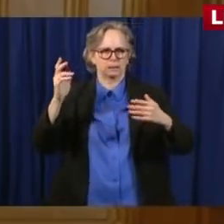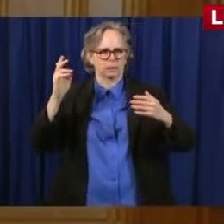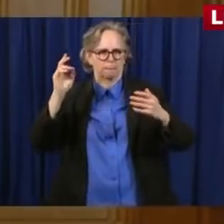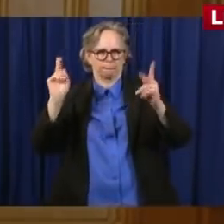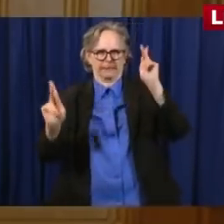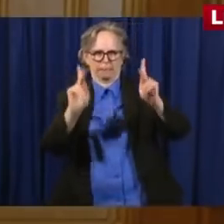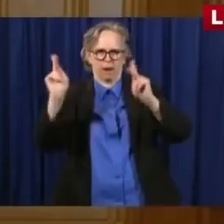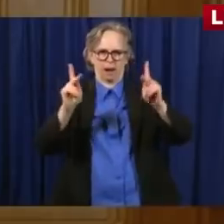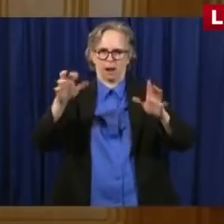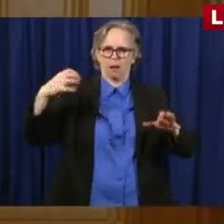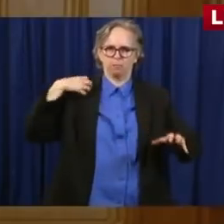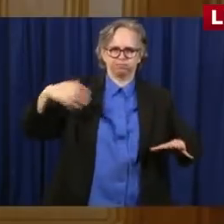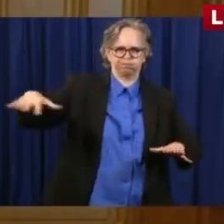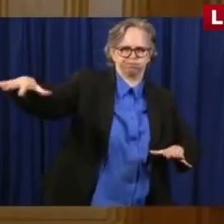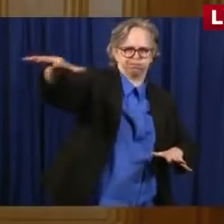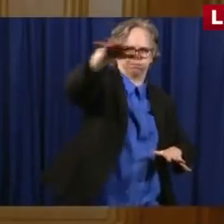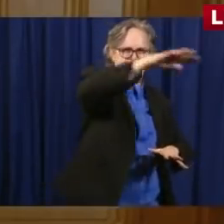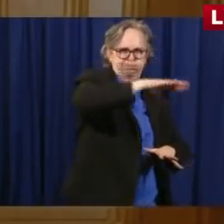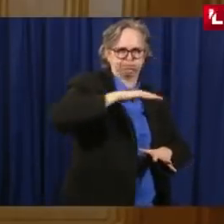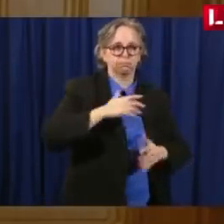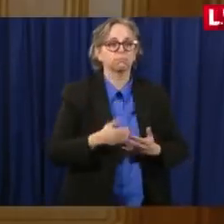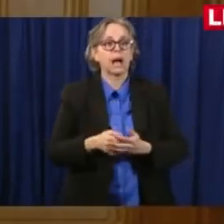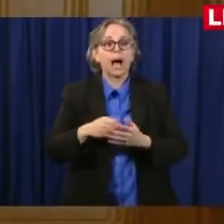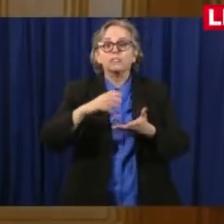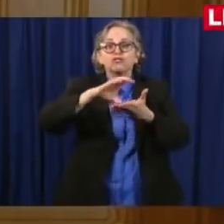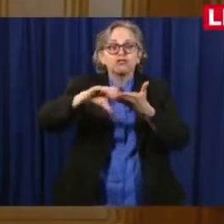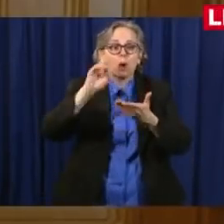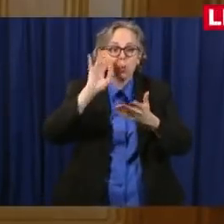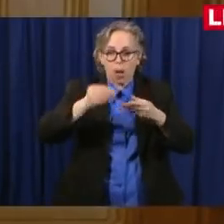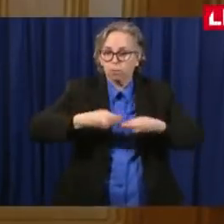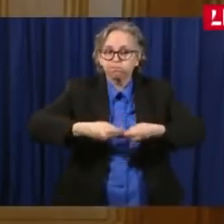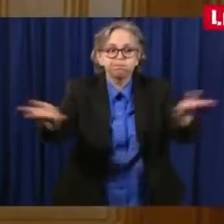APPROXIMATELY 200 MILLION GO TO LOCAL TAXING DISTRICTS.